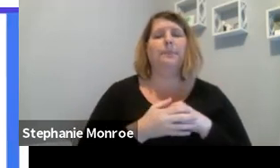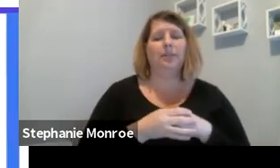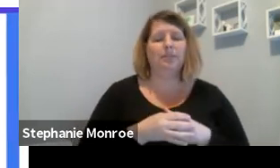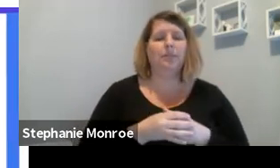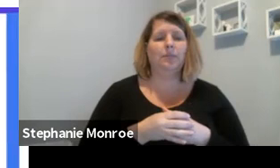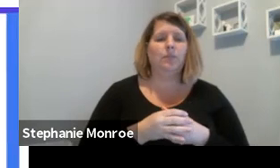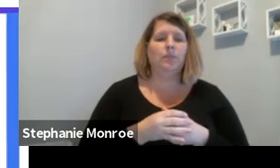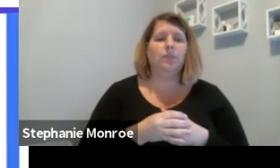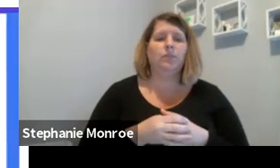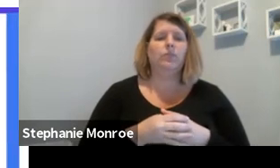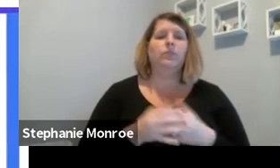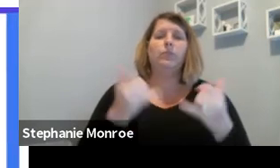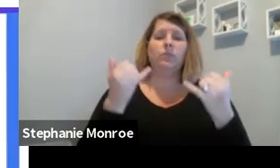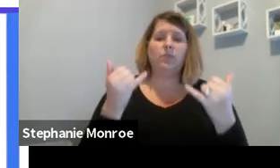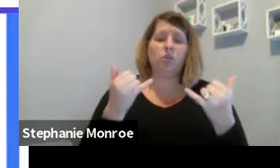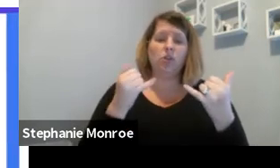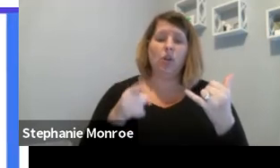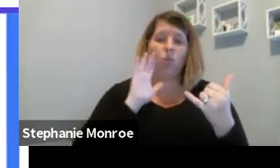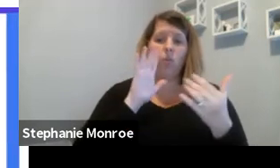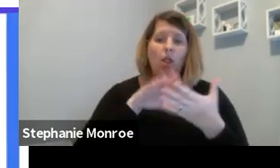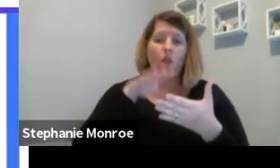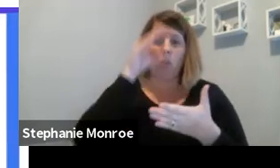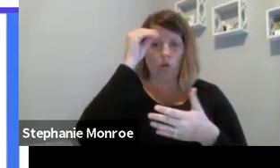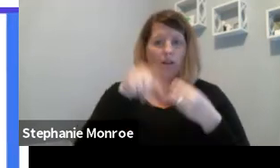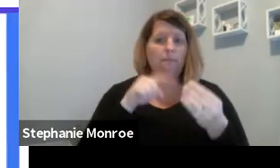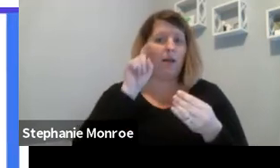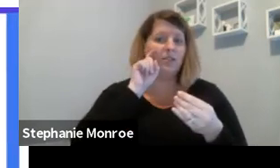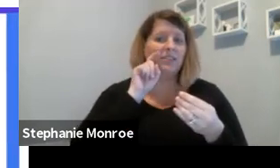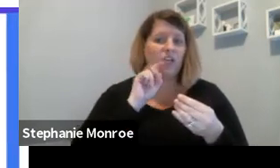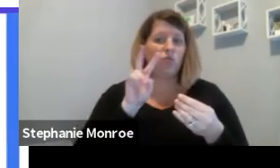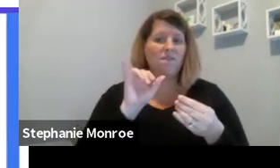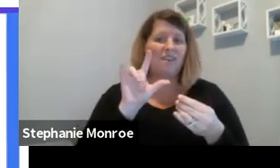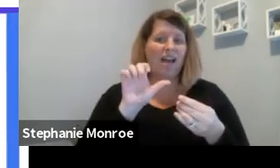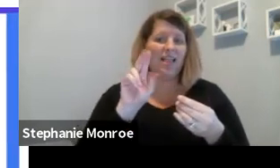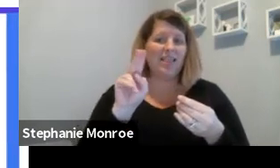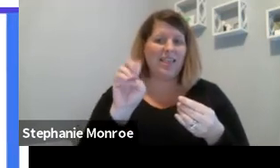Today you will learn about sexual violence. What is it?